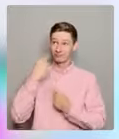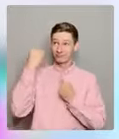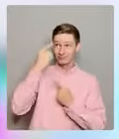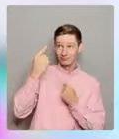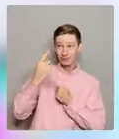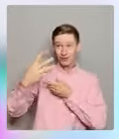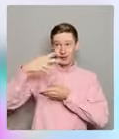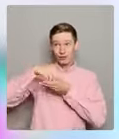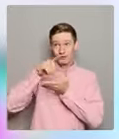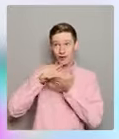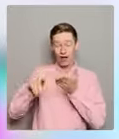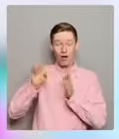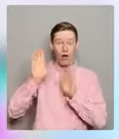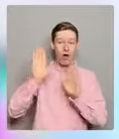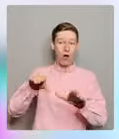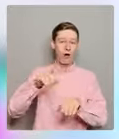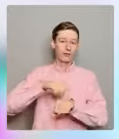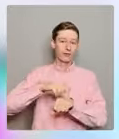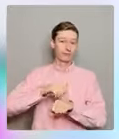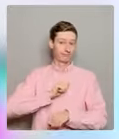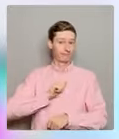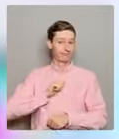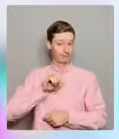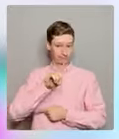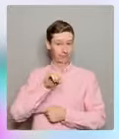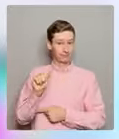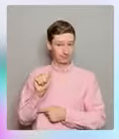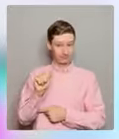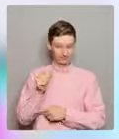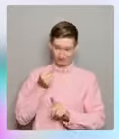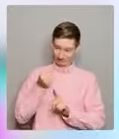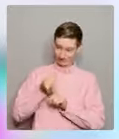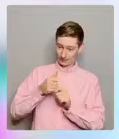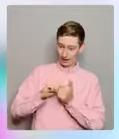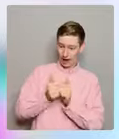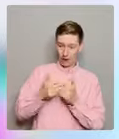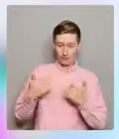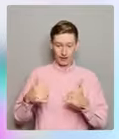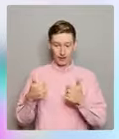I have a disability that impacts the way that I game. So I know firsthand that inclusive design